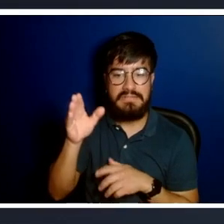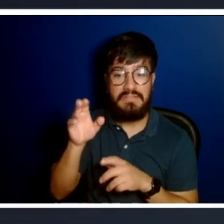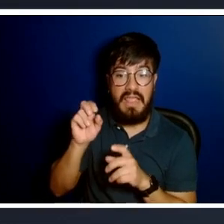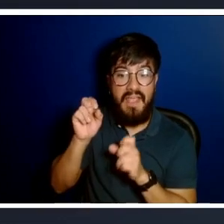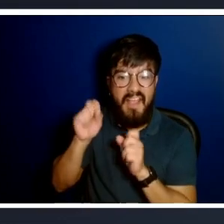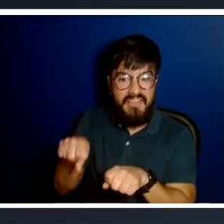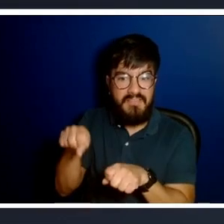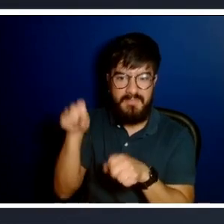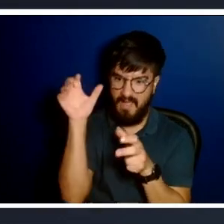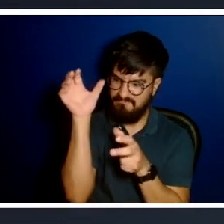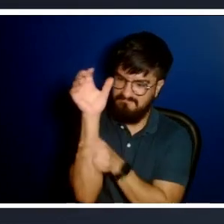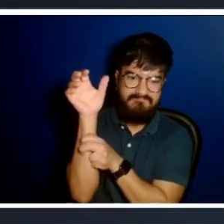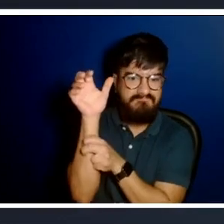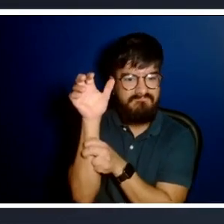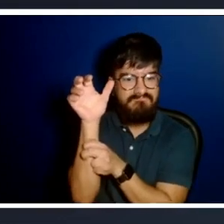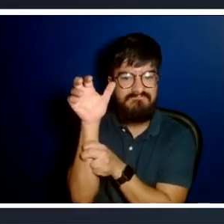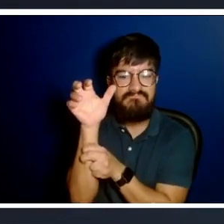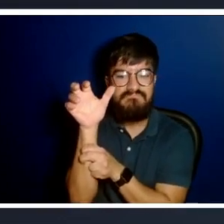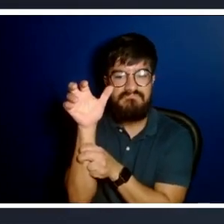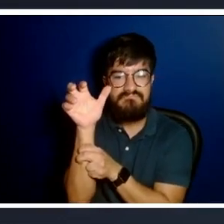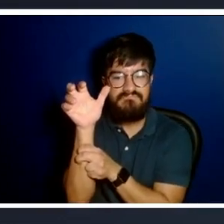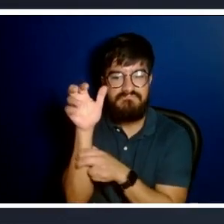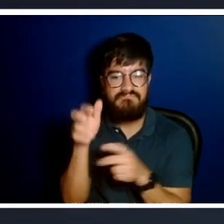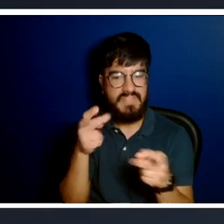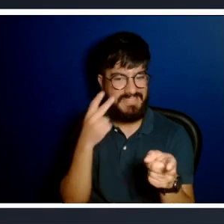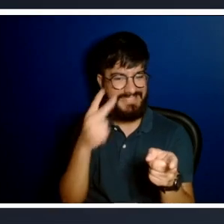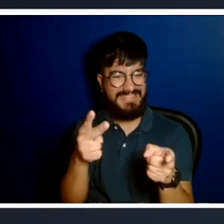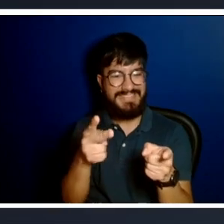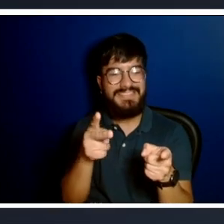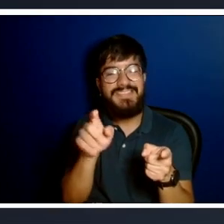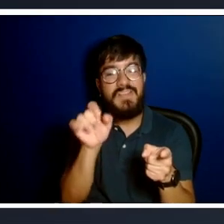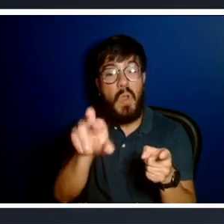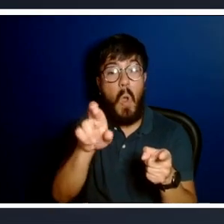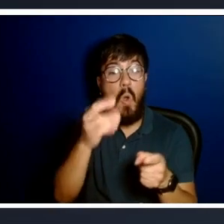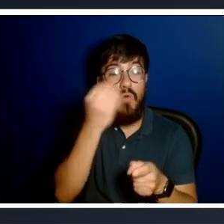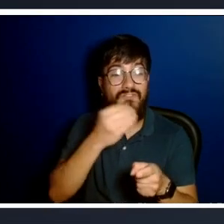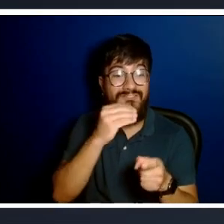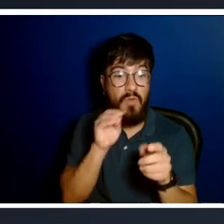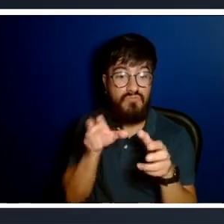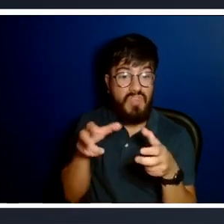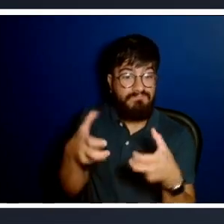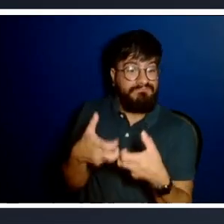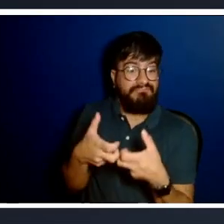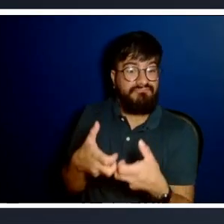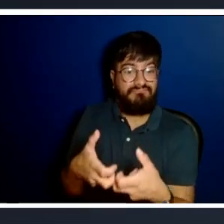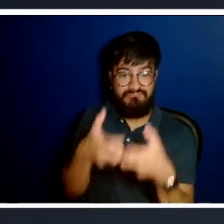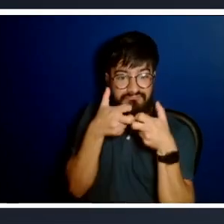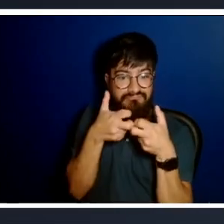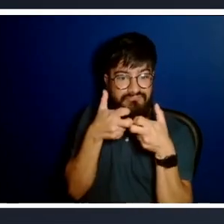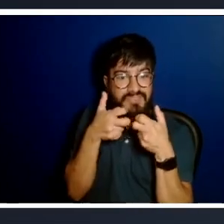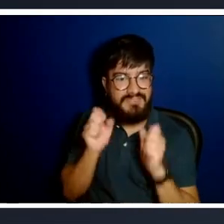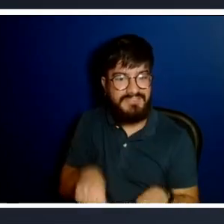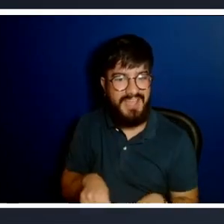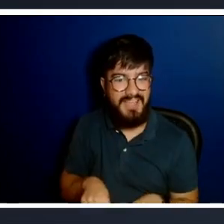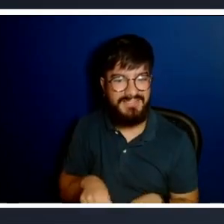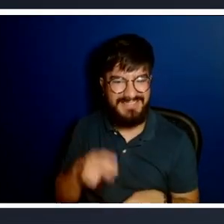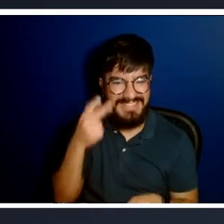their paw. You want to hold it? You see that? Kaden Borseth: Very cute. Female Speaker 1: